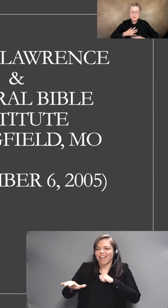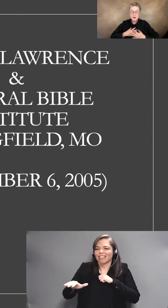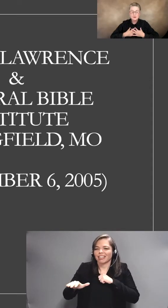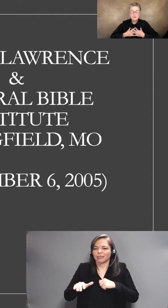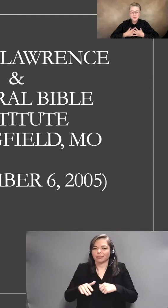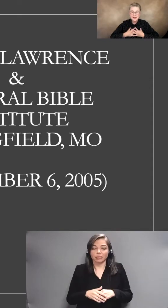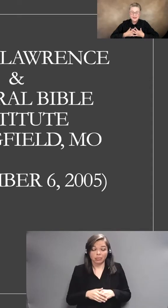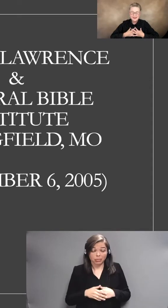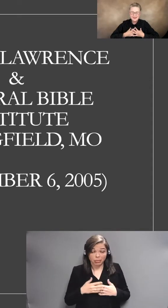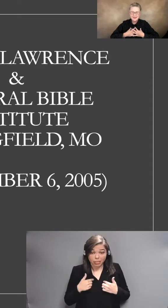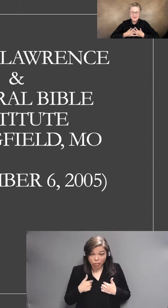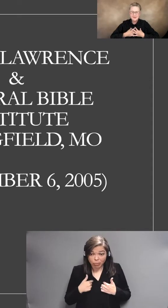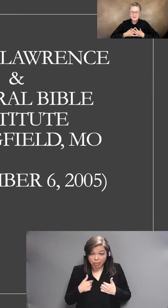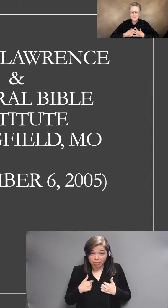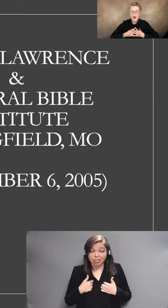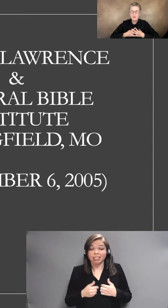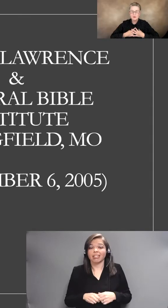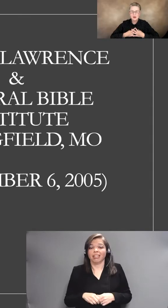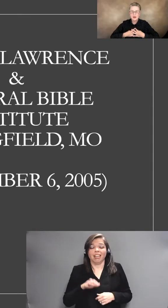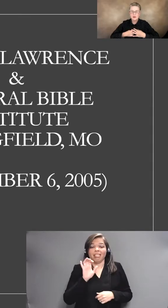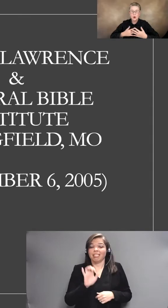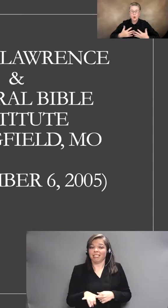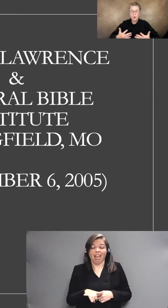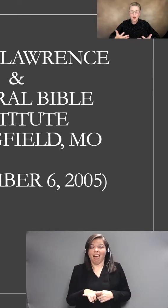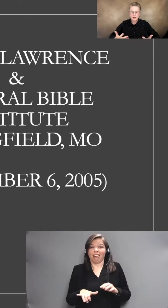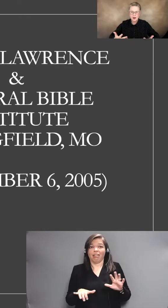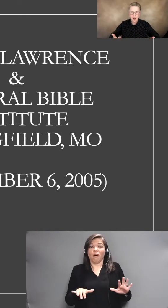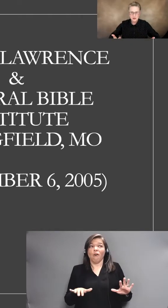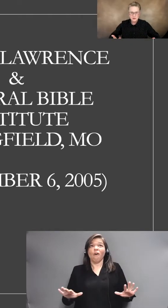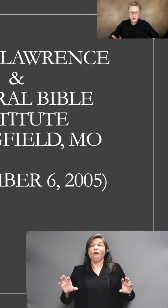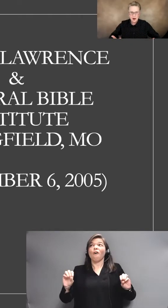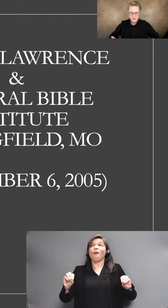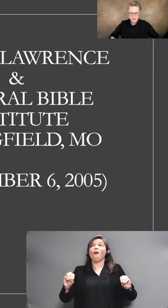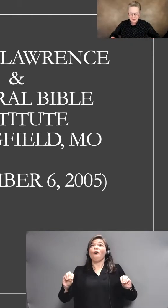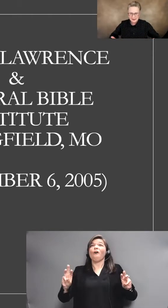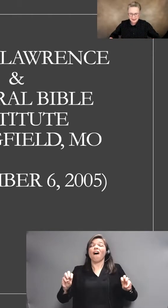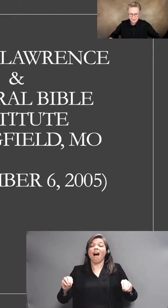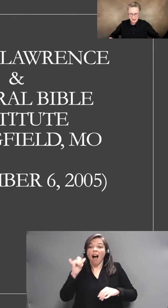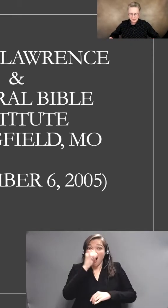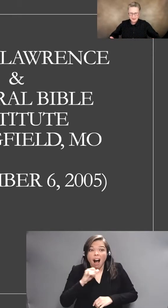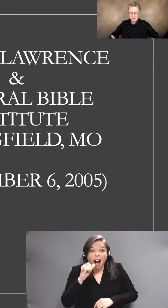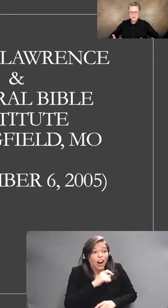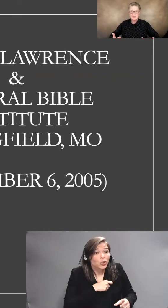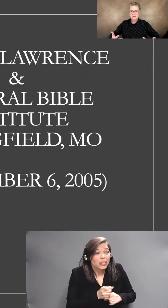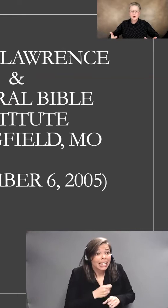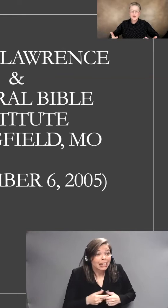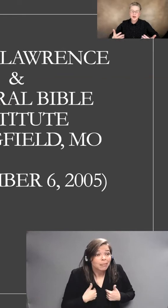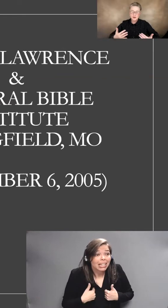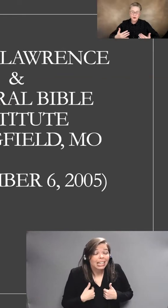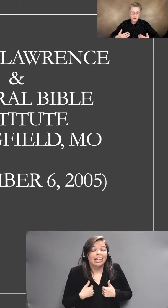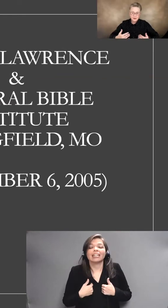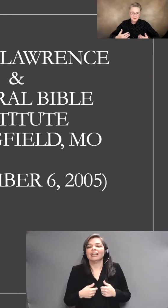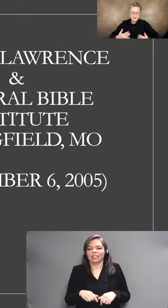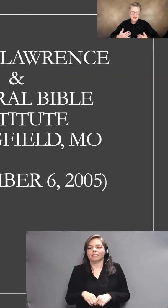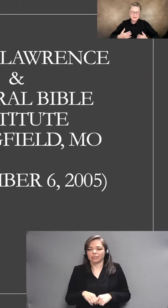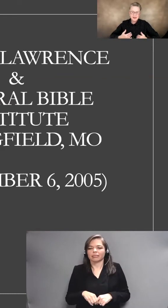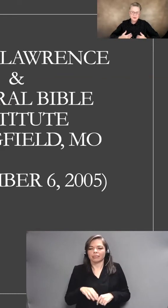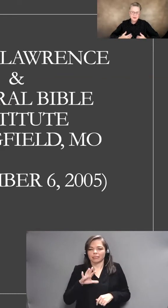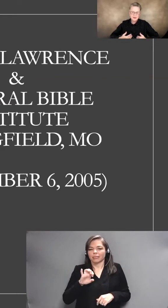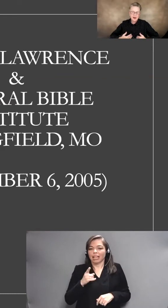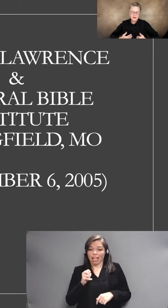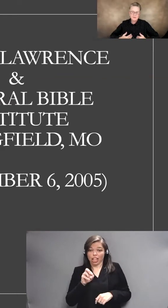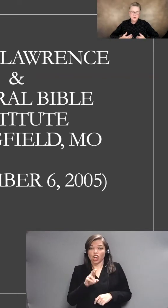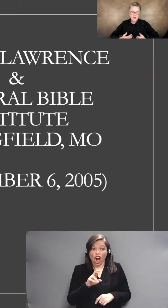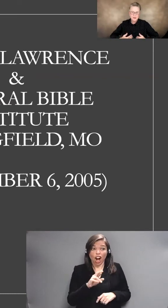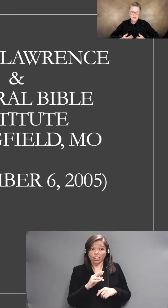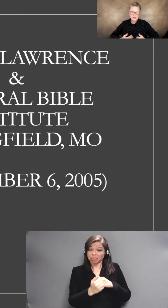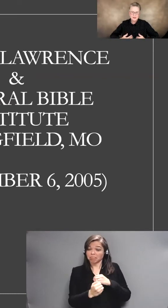so to me, that was like, oh my gosh, you've got to be kidding me, so Edgar sent me that information